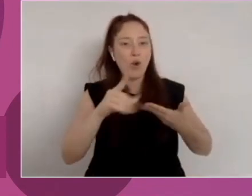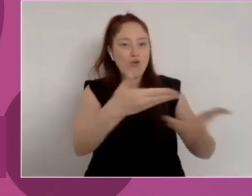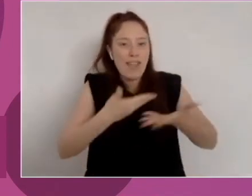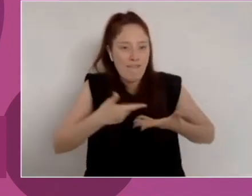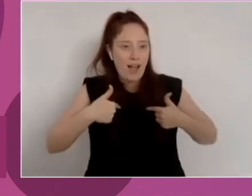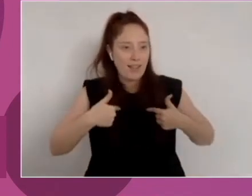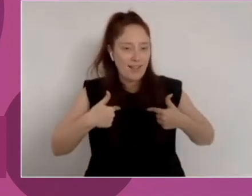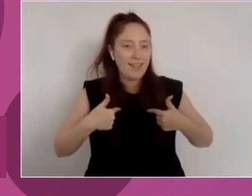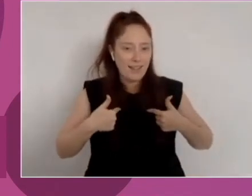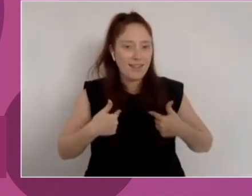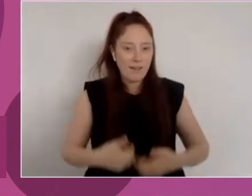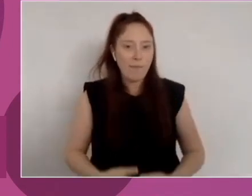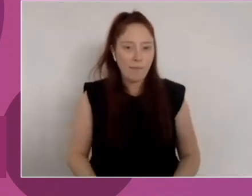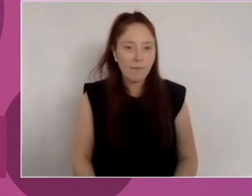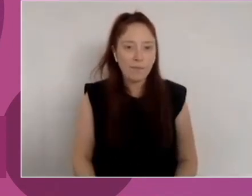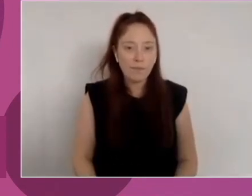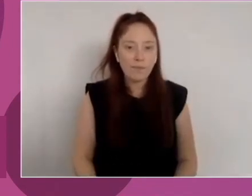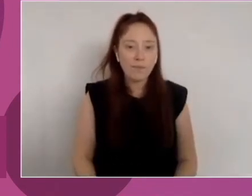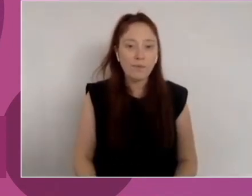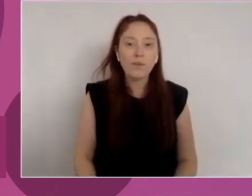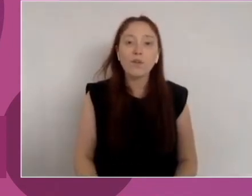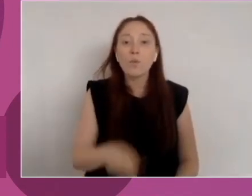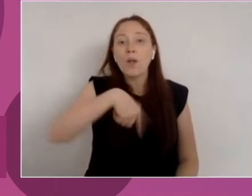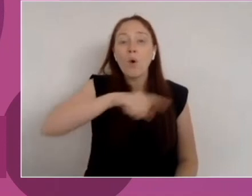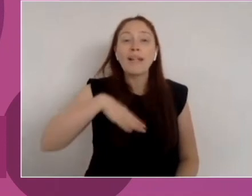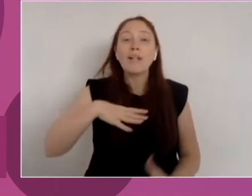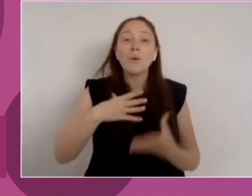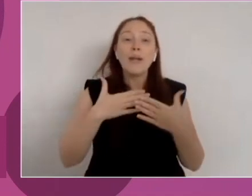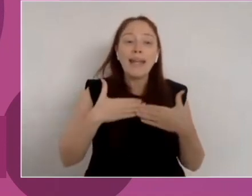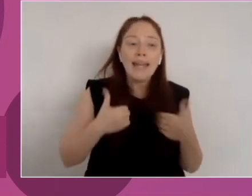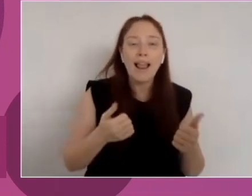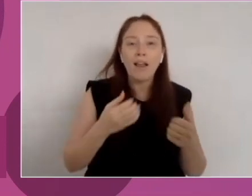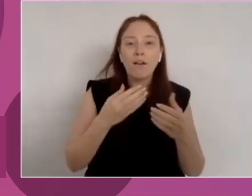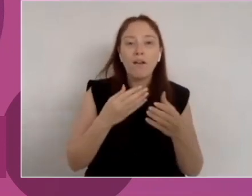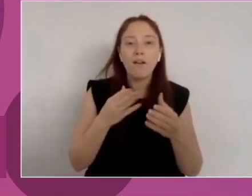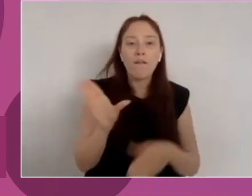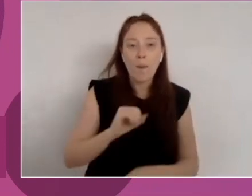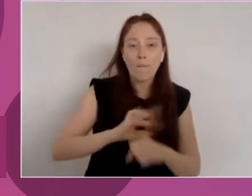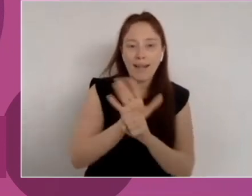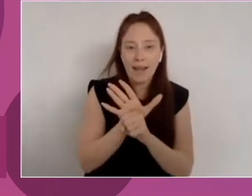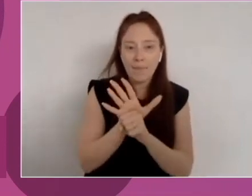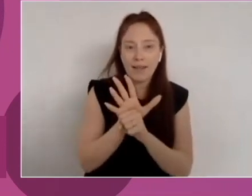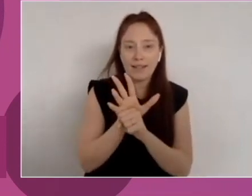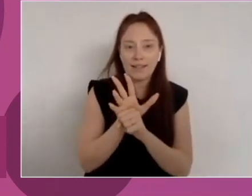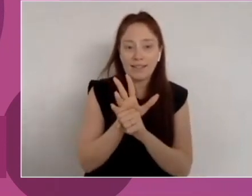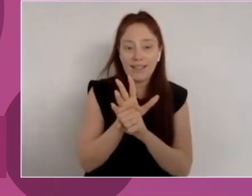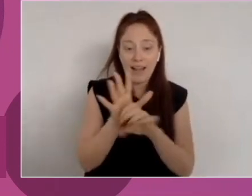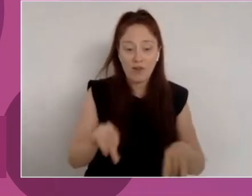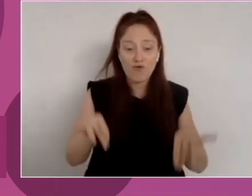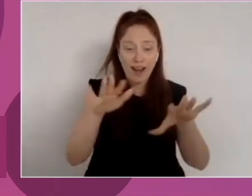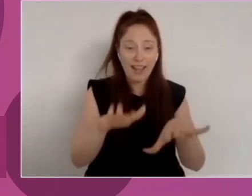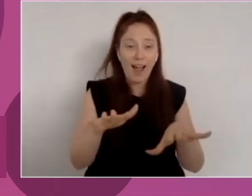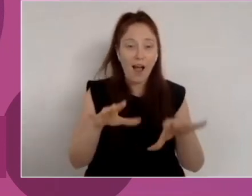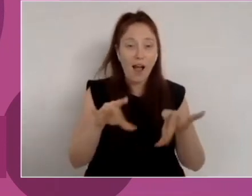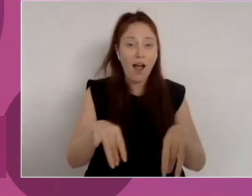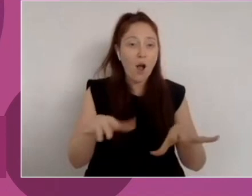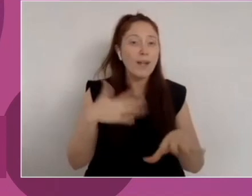not only heal from pandemic, but actually unlock our potential as a nation, we must have your voice